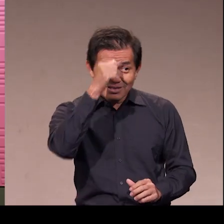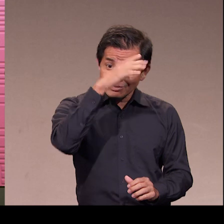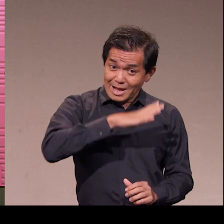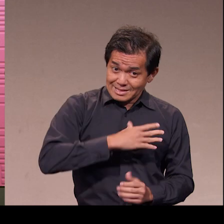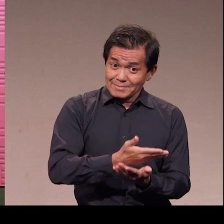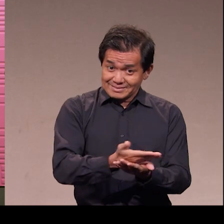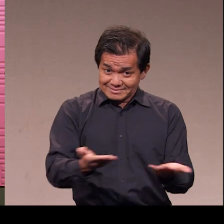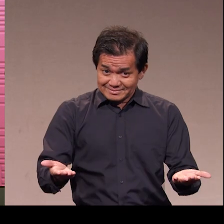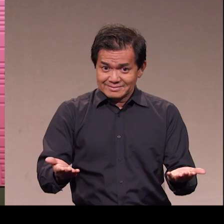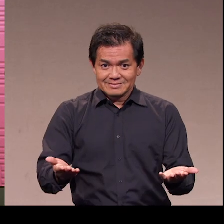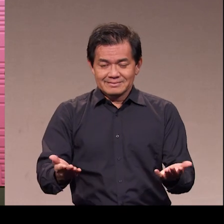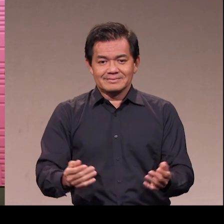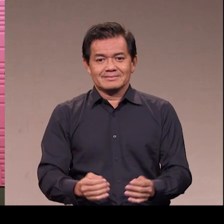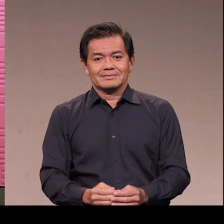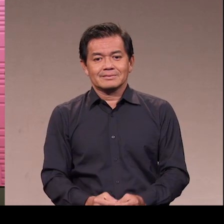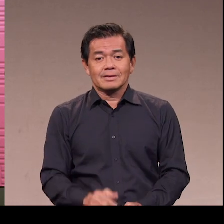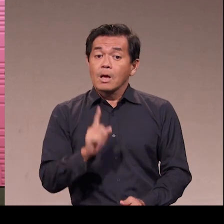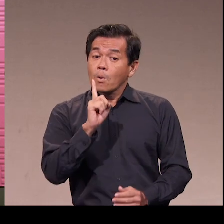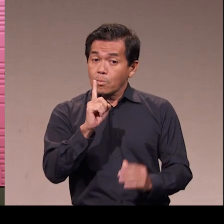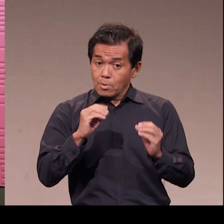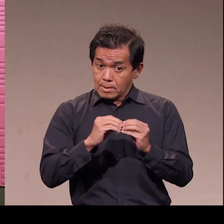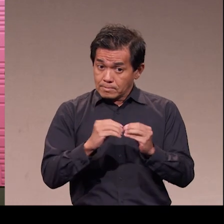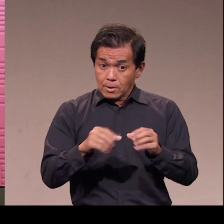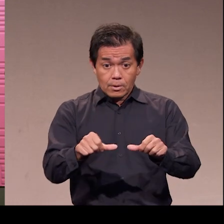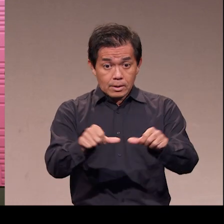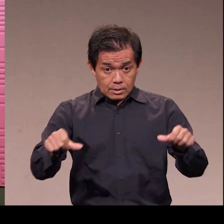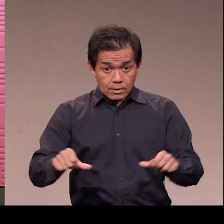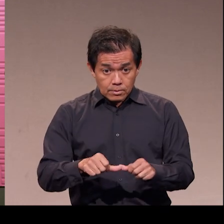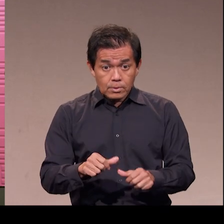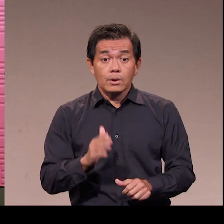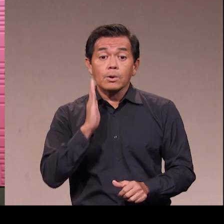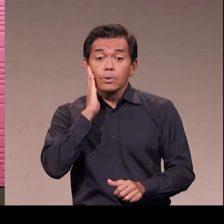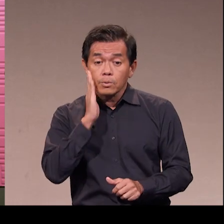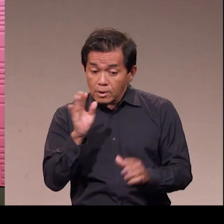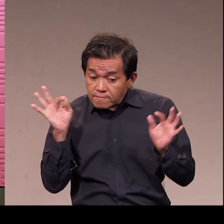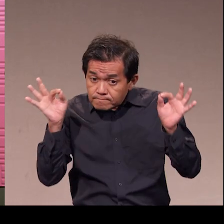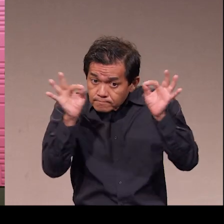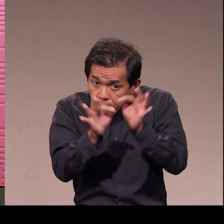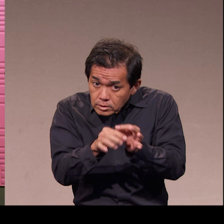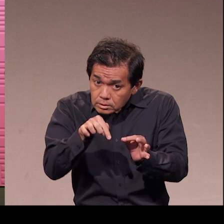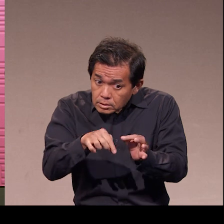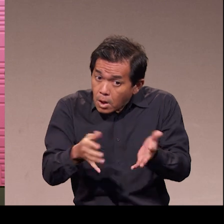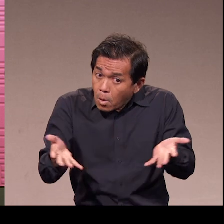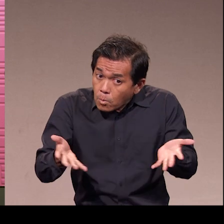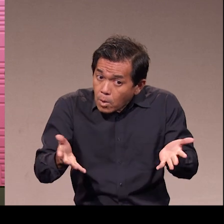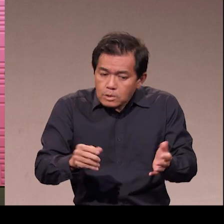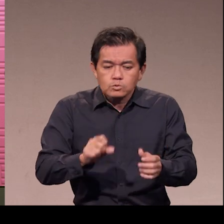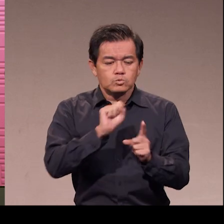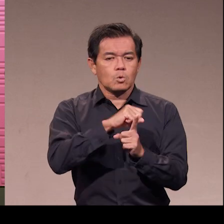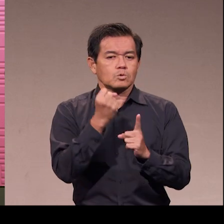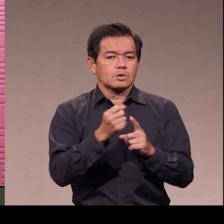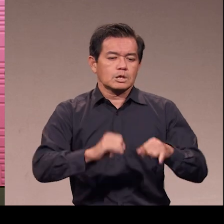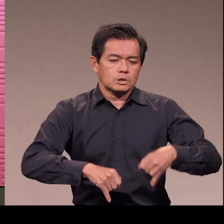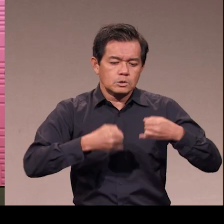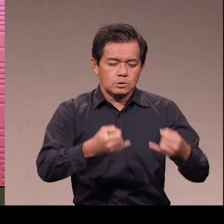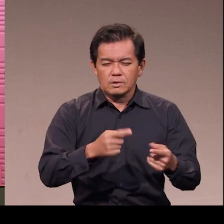one more area that we will be focusing on are social issues that are facing the